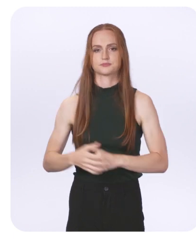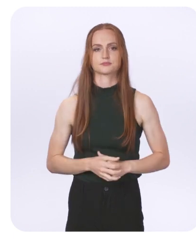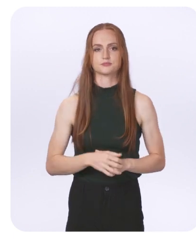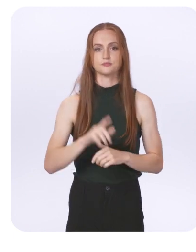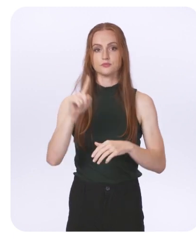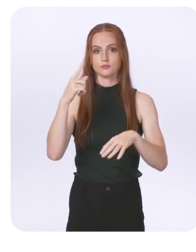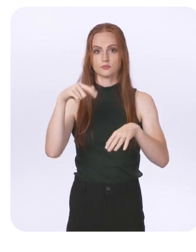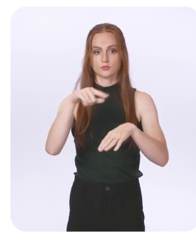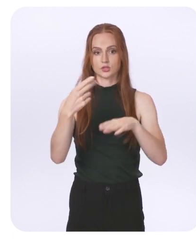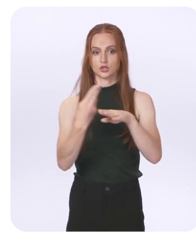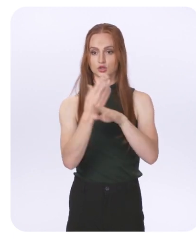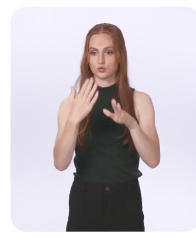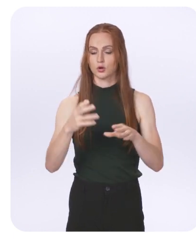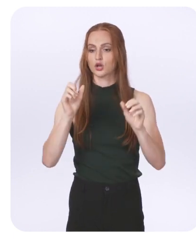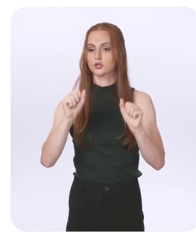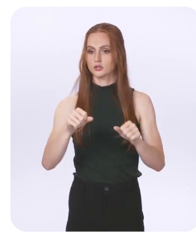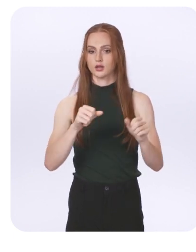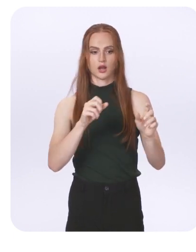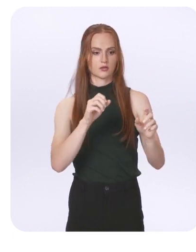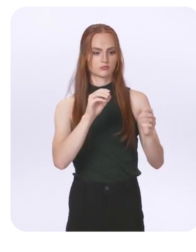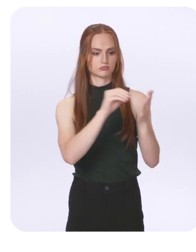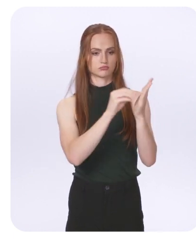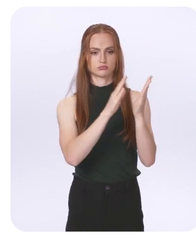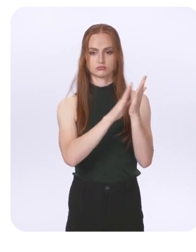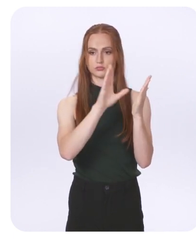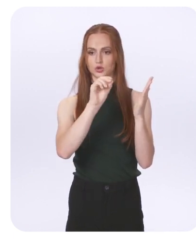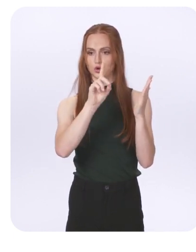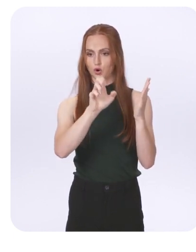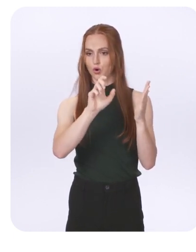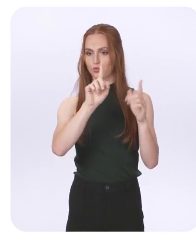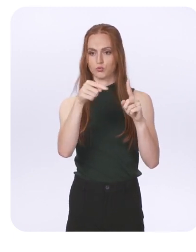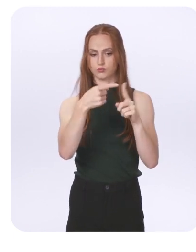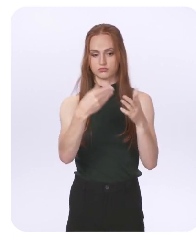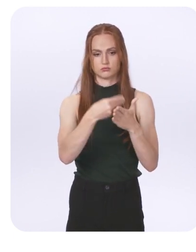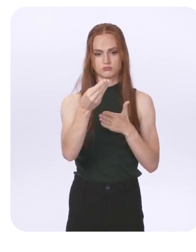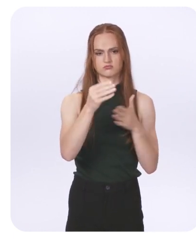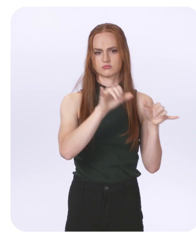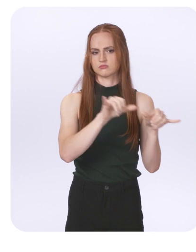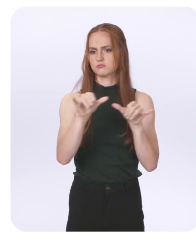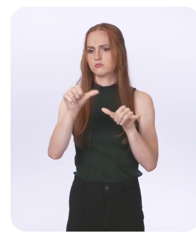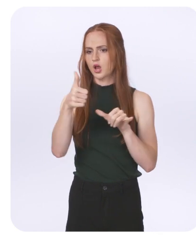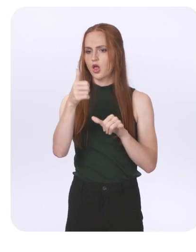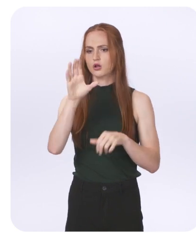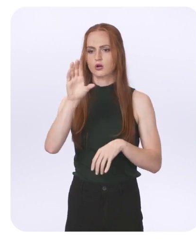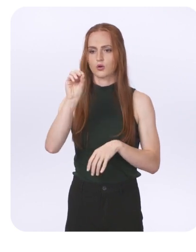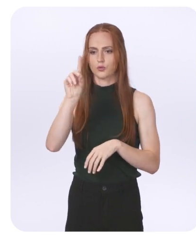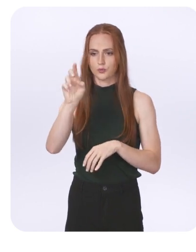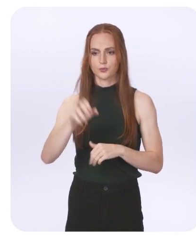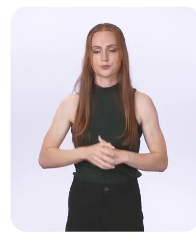One of the features we plan to ship later this year is the ability to combine promo codes with Try Before You Buy,